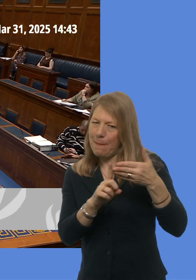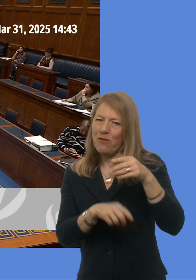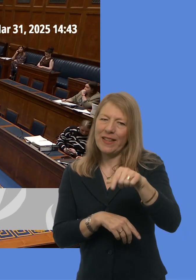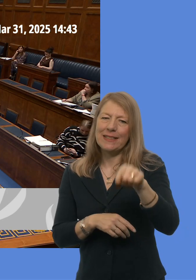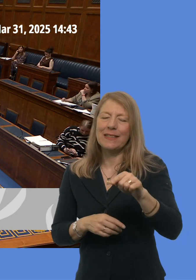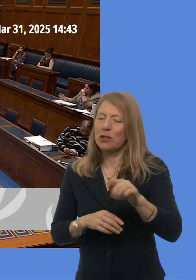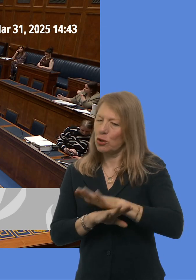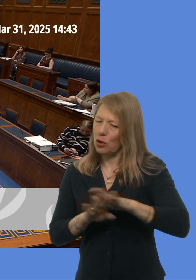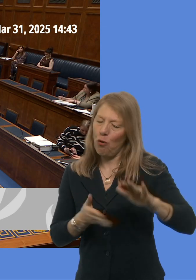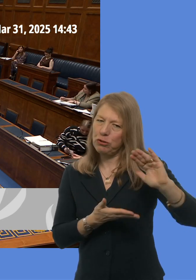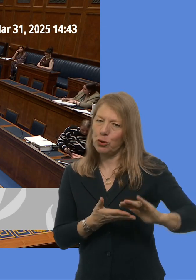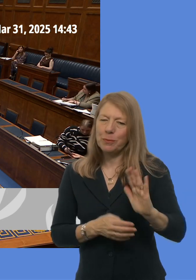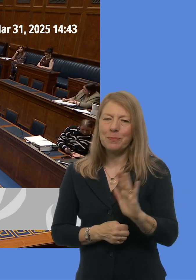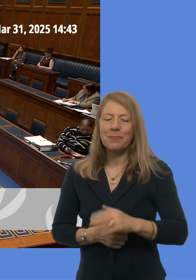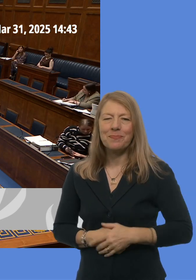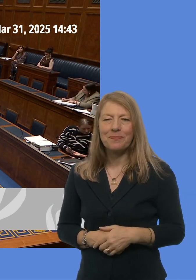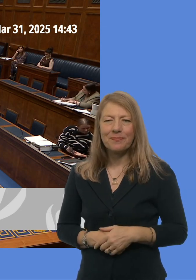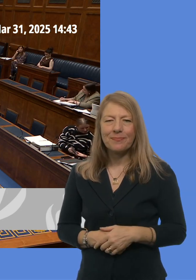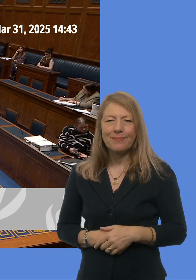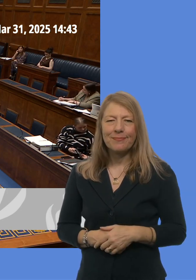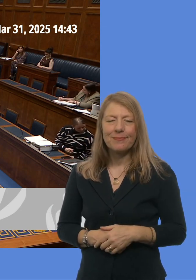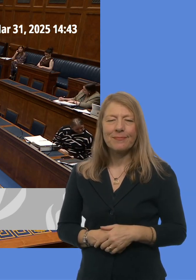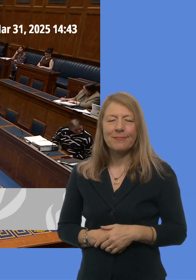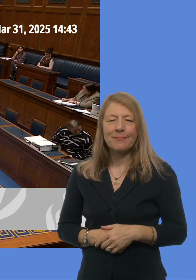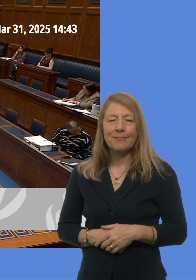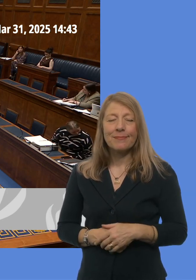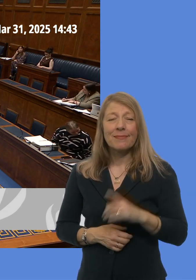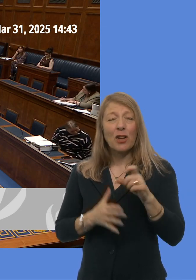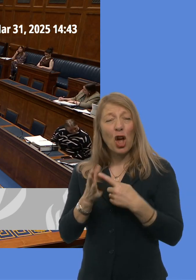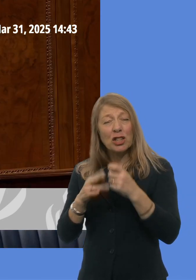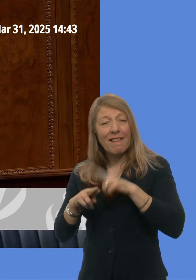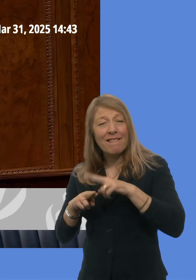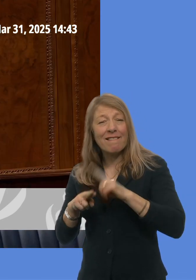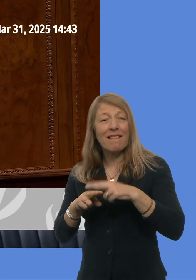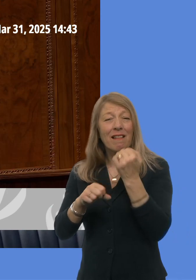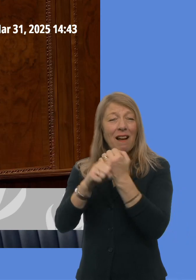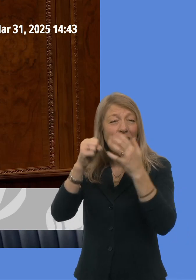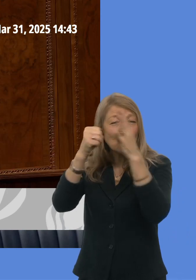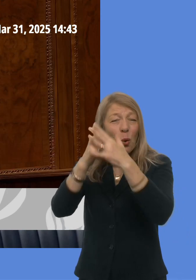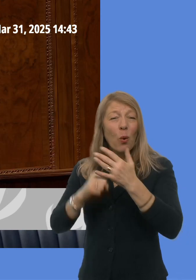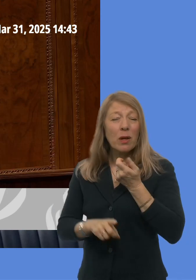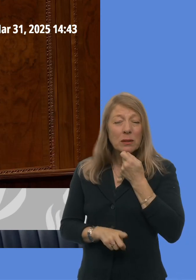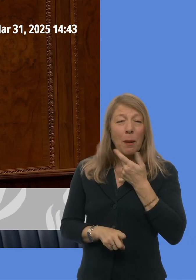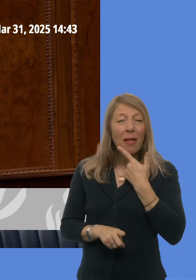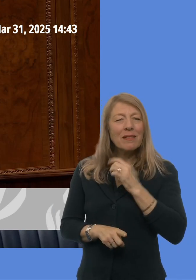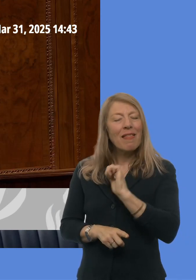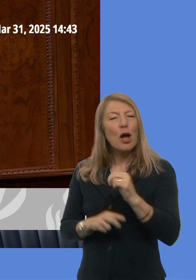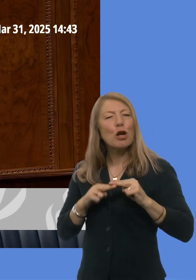There is bilingual signage in Cardiff, Glasgow, Dublin, transport sites and many others. Does she agree that her party's approach is